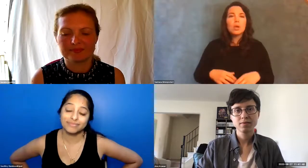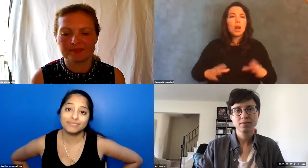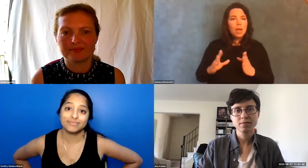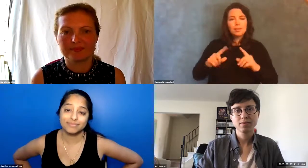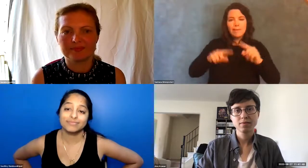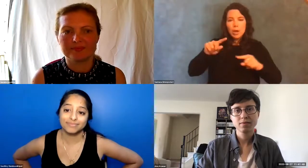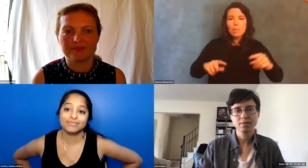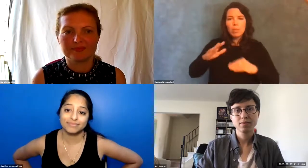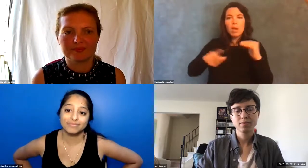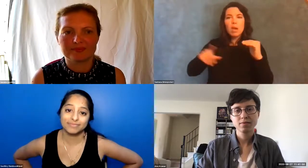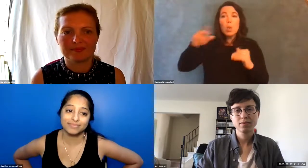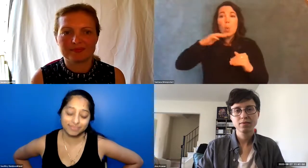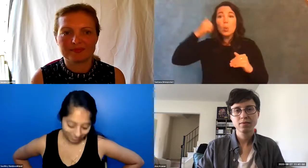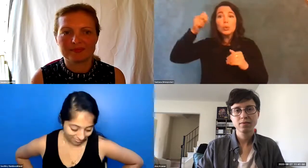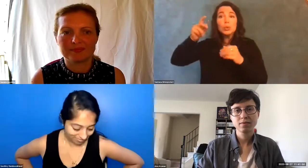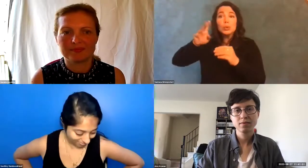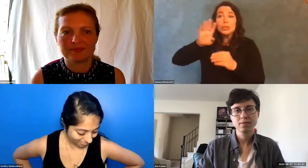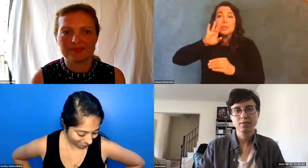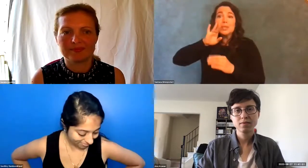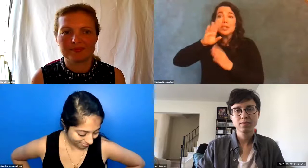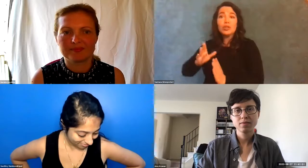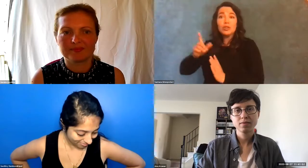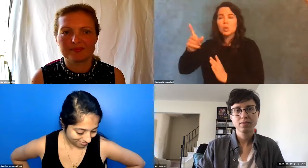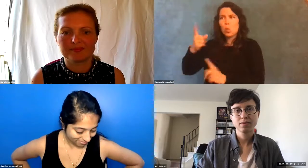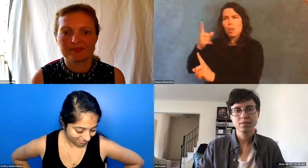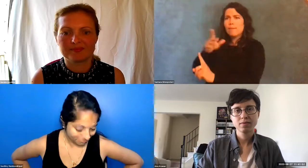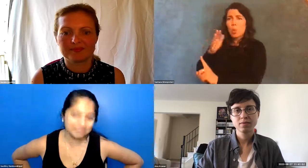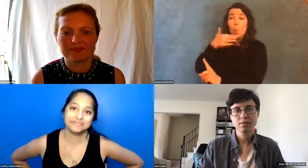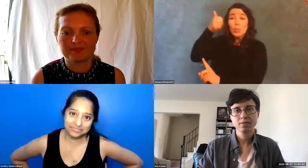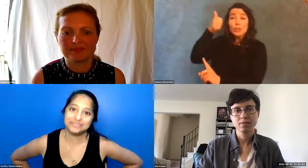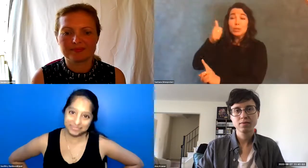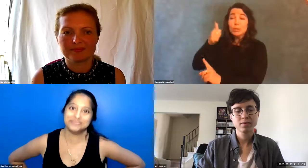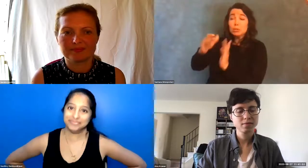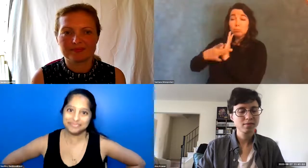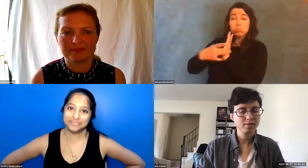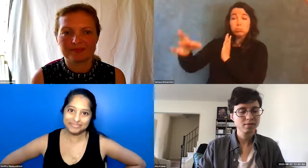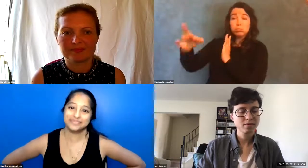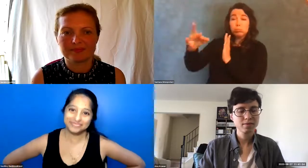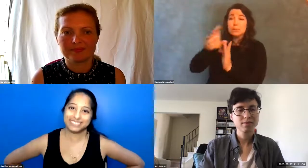One of my oldest most proficient speakers is the one who has the most word order flexibility.